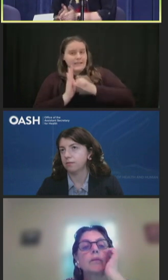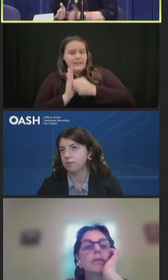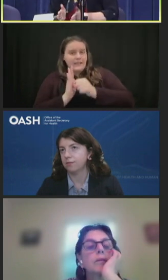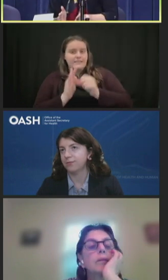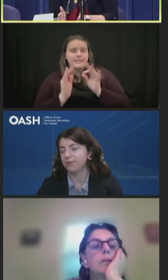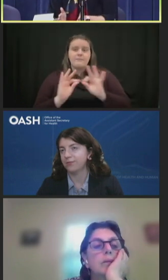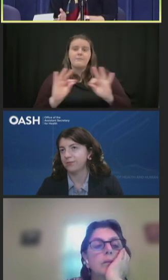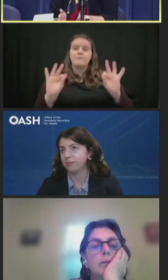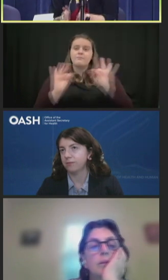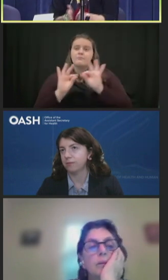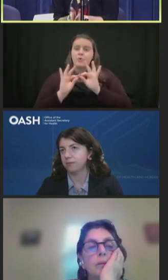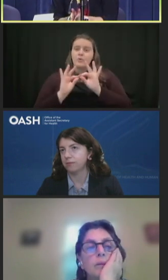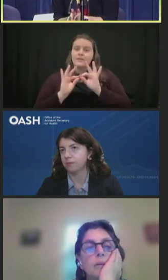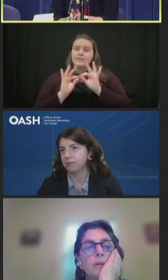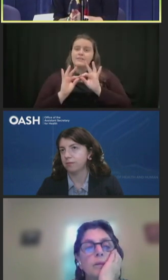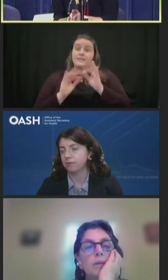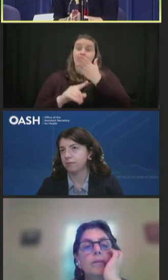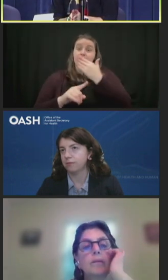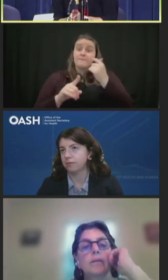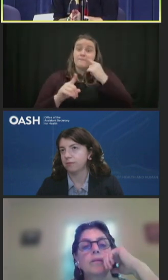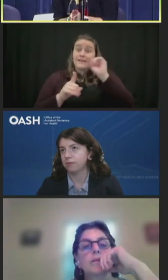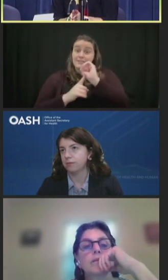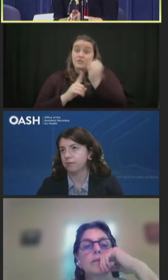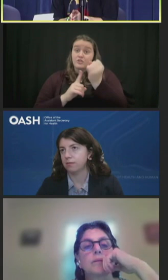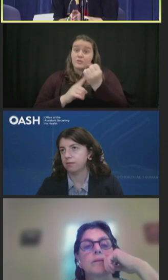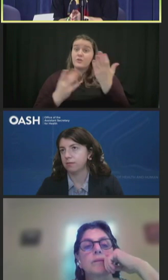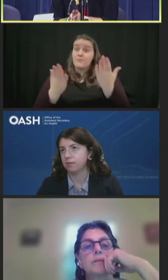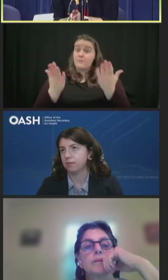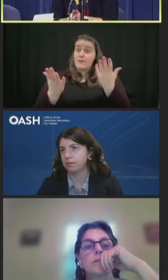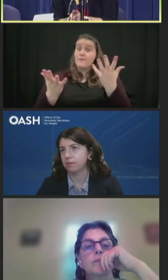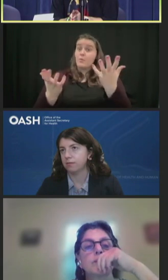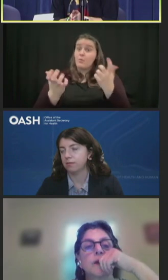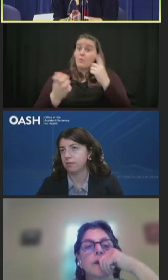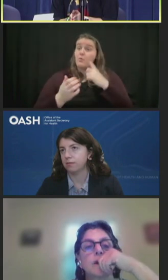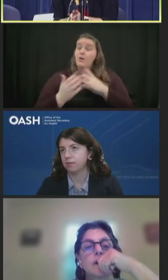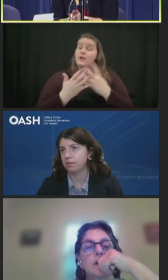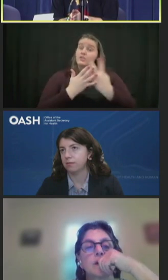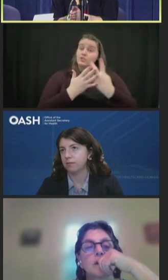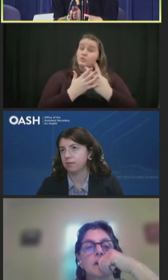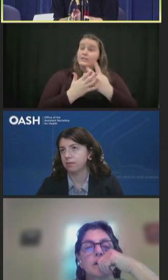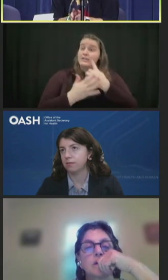in the ideal setting, we might want to see screening and vaccination done concurrently,